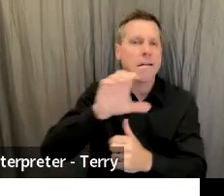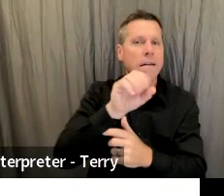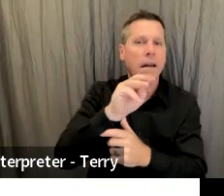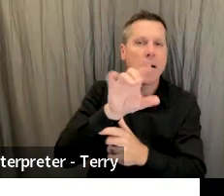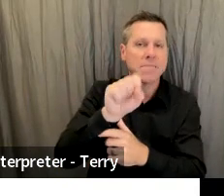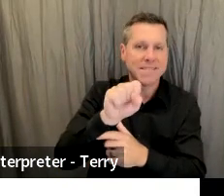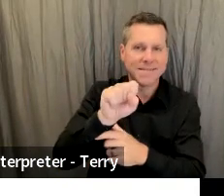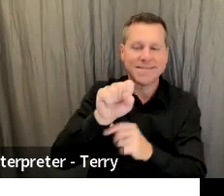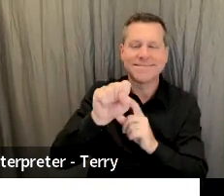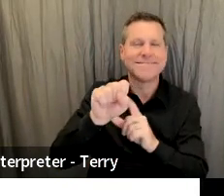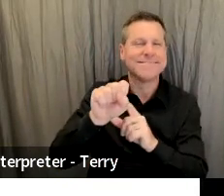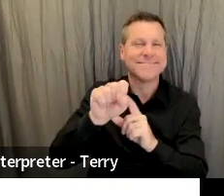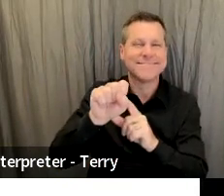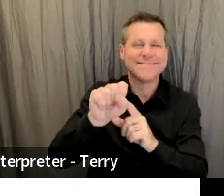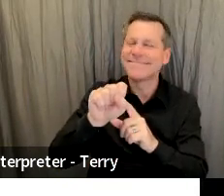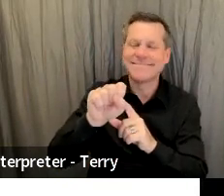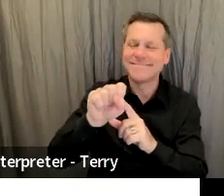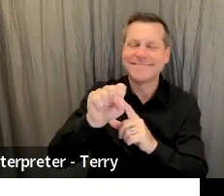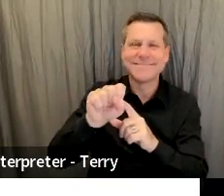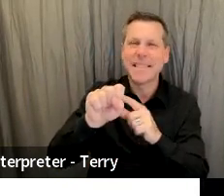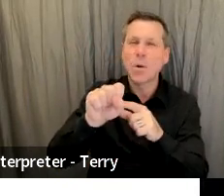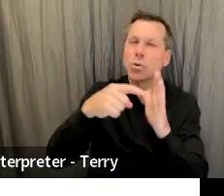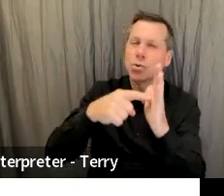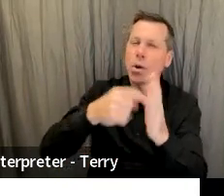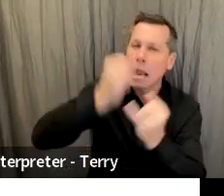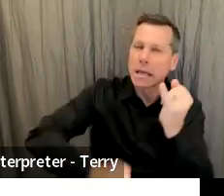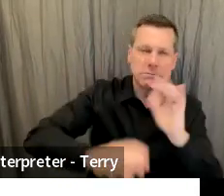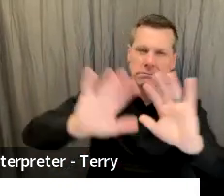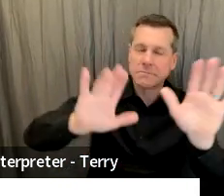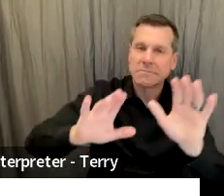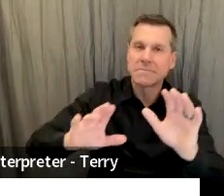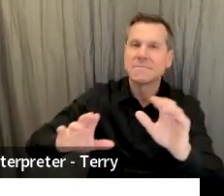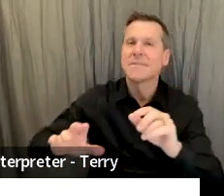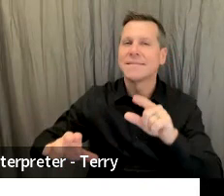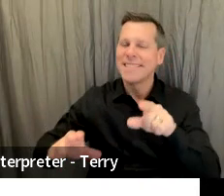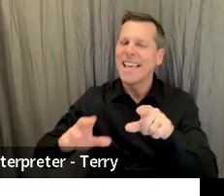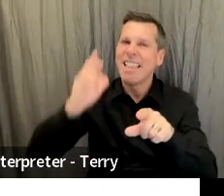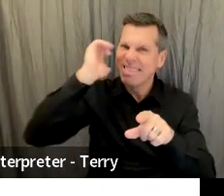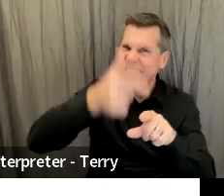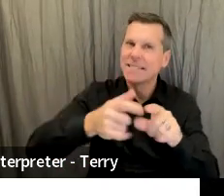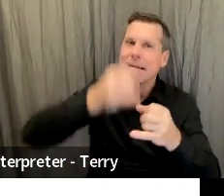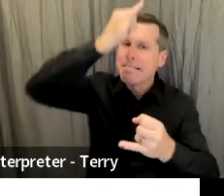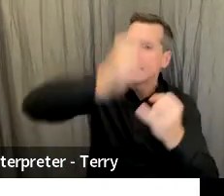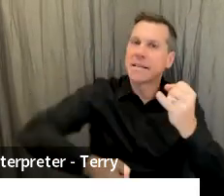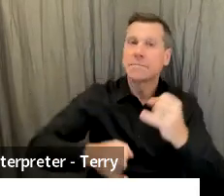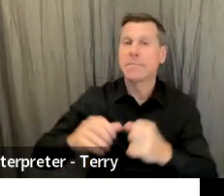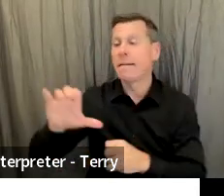Canvas comments won't always show you what the final product is going to look like until you import it into your class. So that's why we did not put this on canvas.